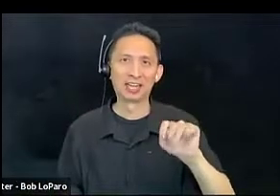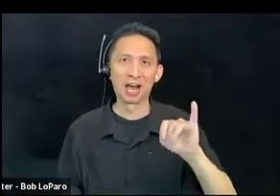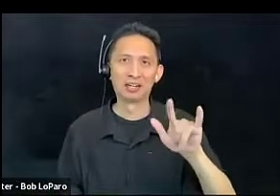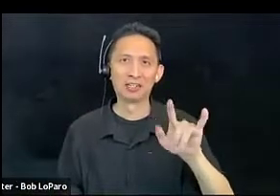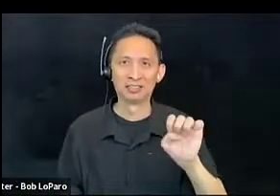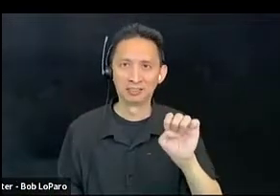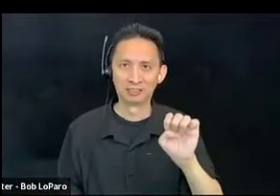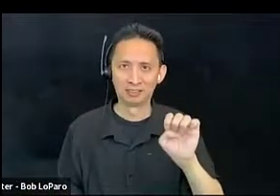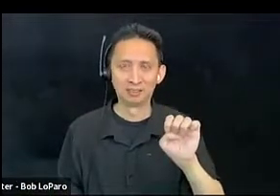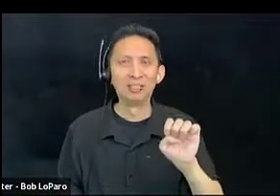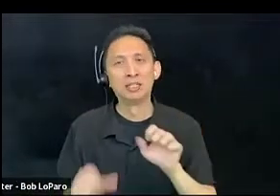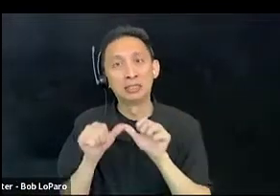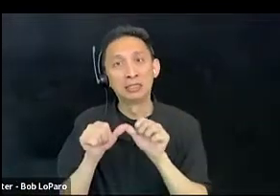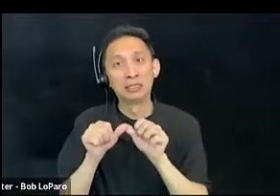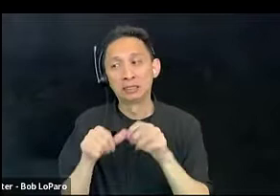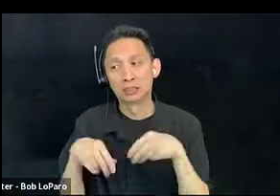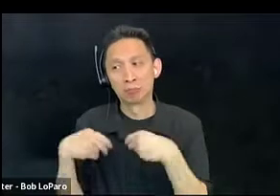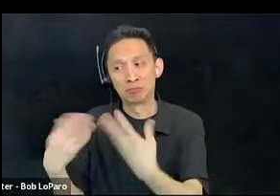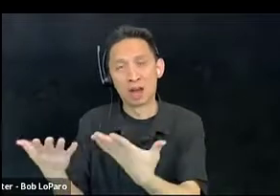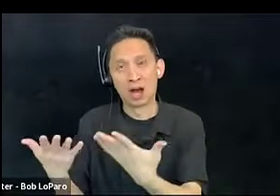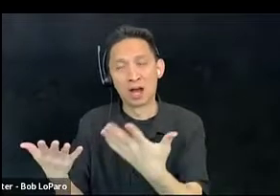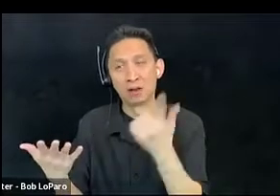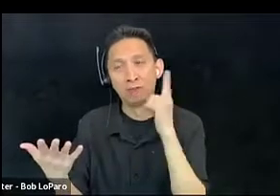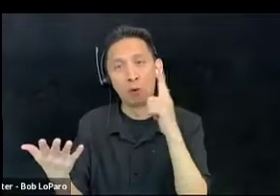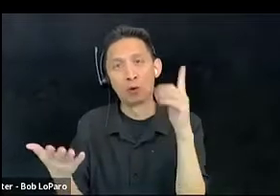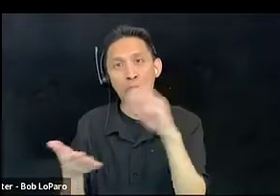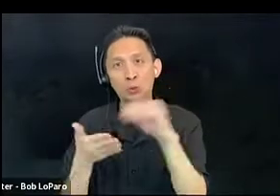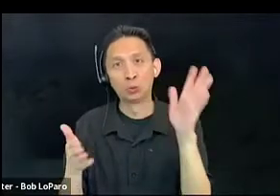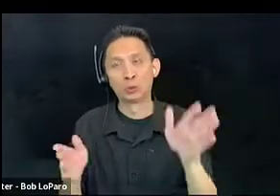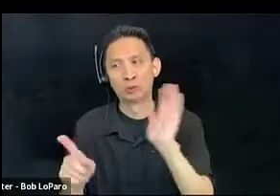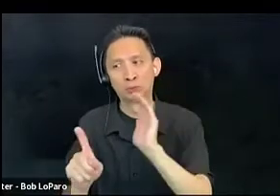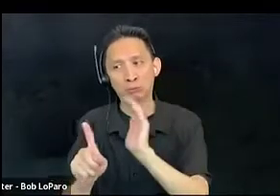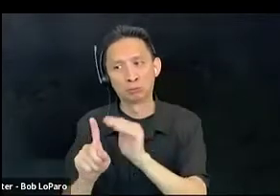on a specific part of the student's body